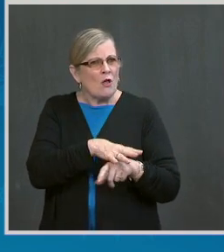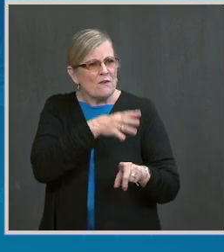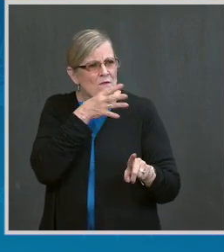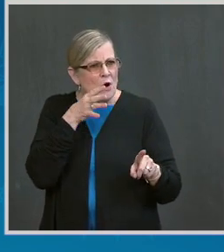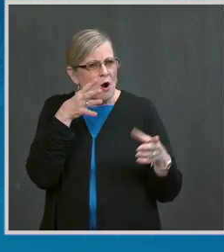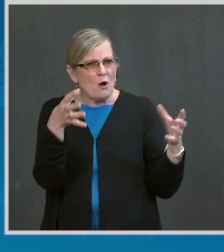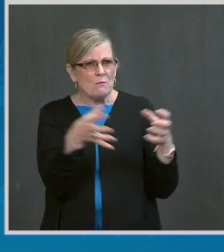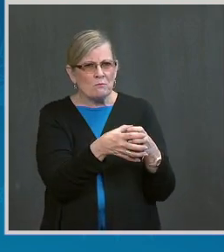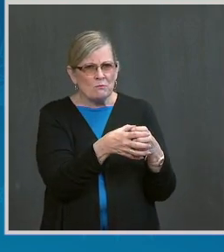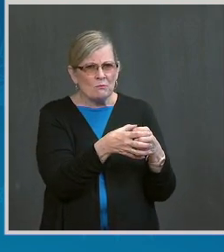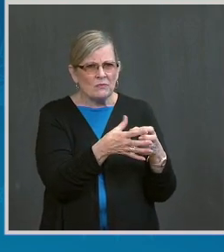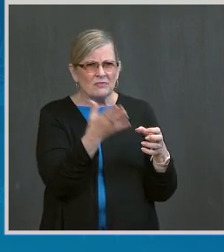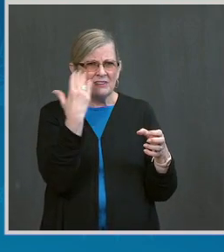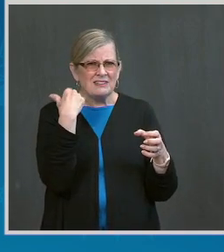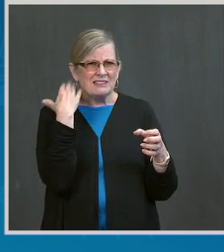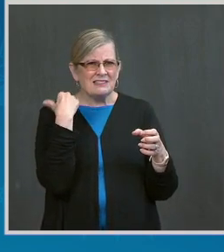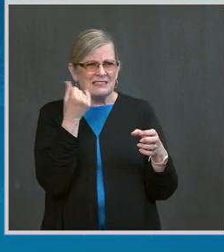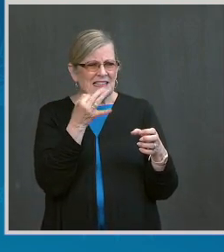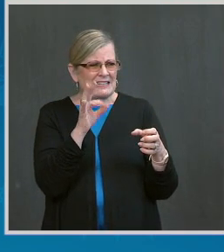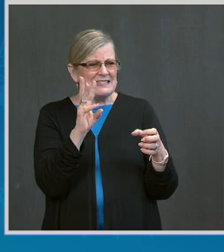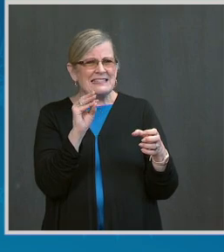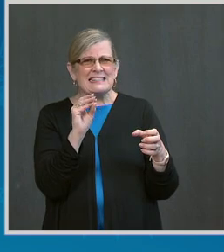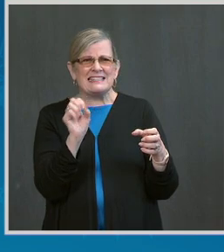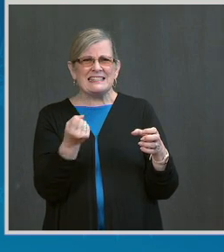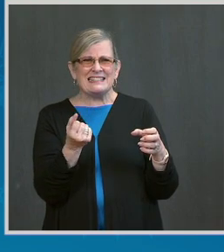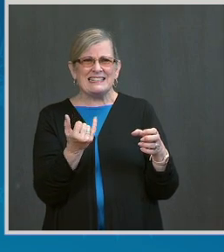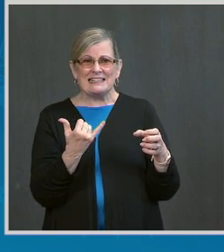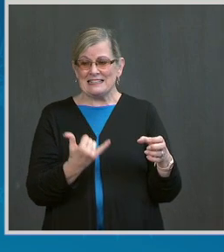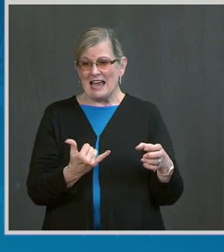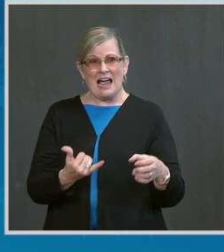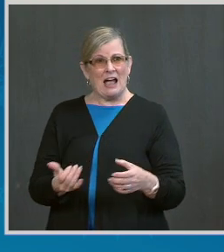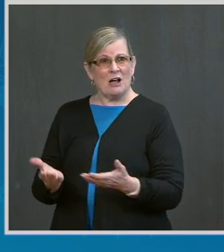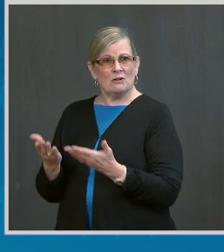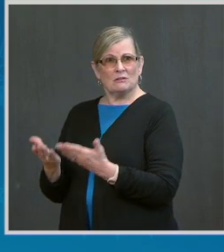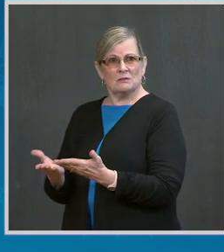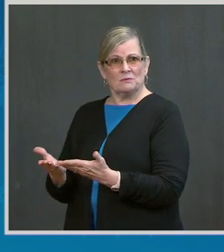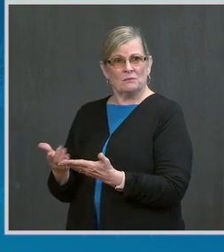we know at least 10 percent of AAPI workers are represented by unions.